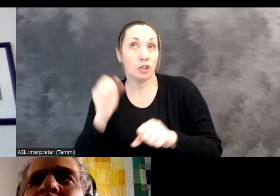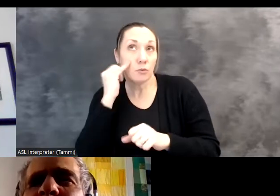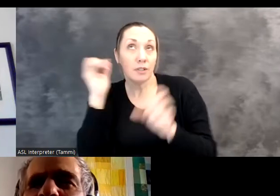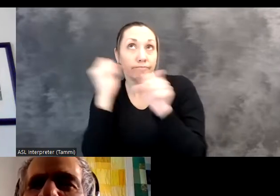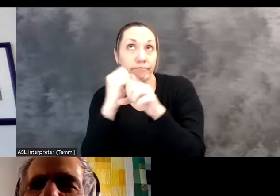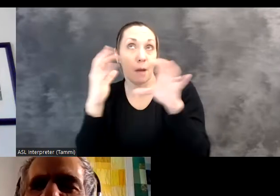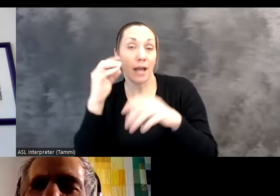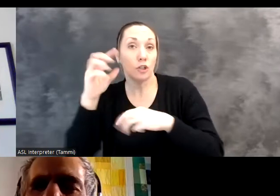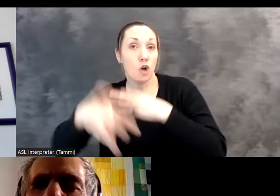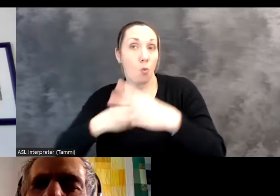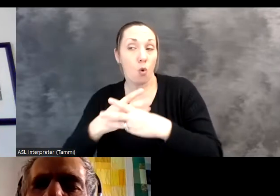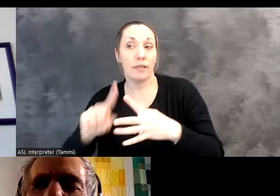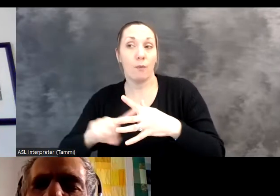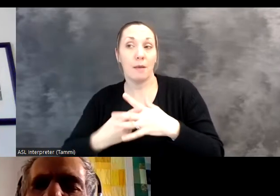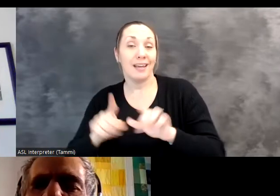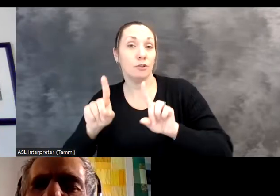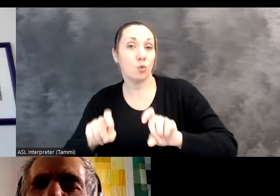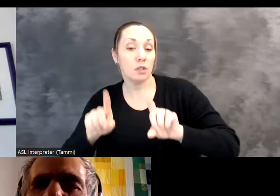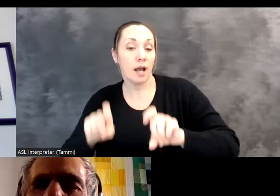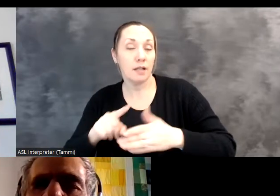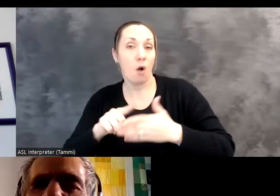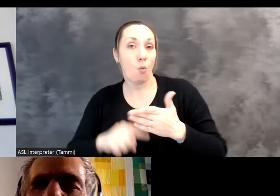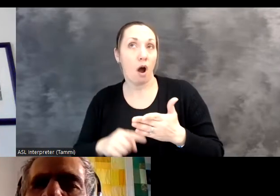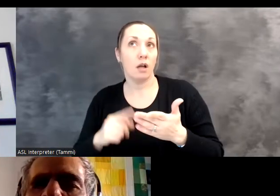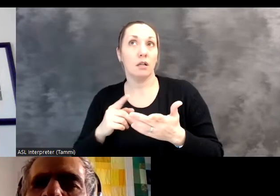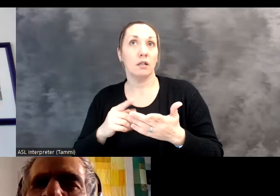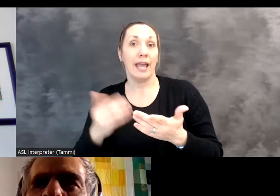, these are the kind of things can you recollects imagine that, can you